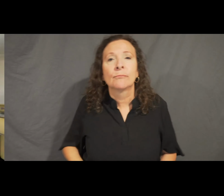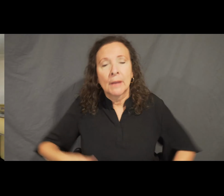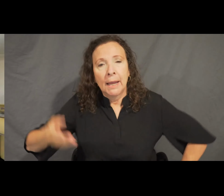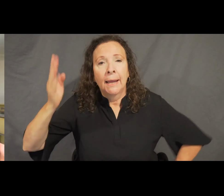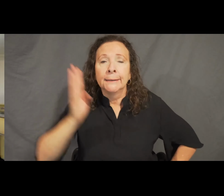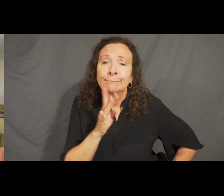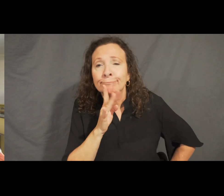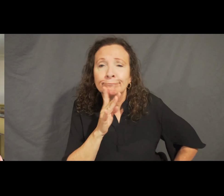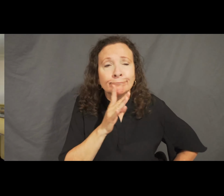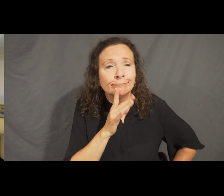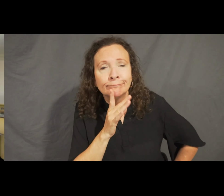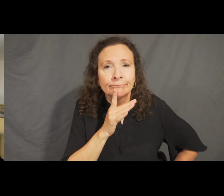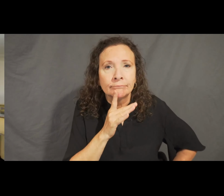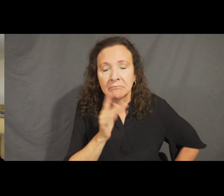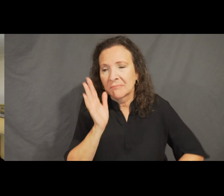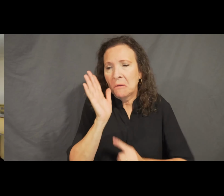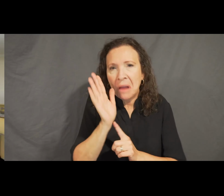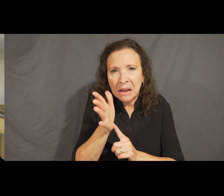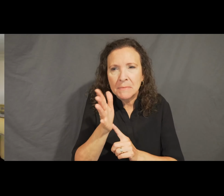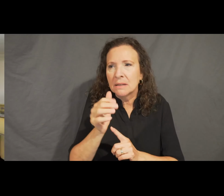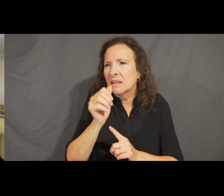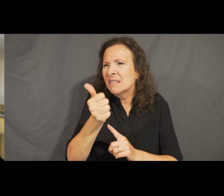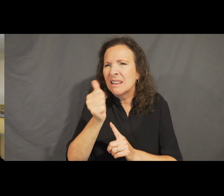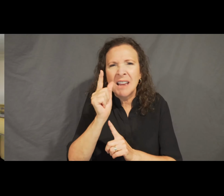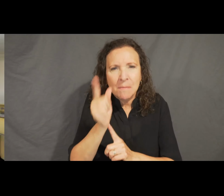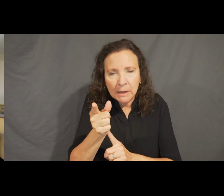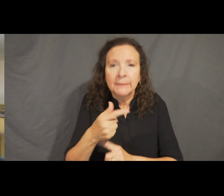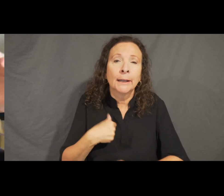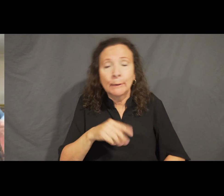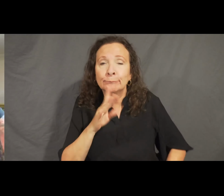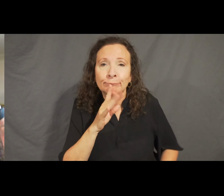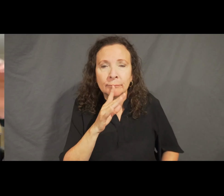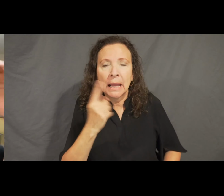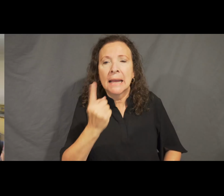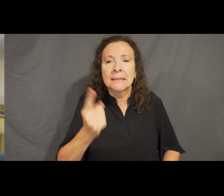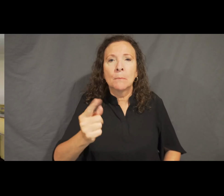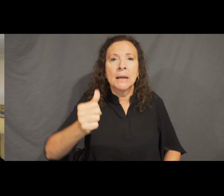Maybe 5, 10 minutes into the presentation, I hear someone saying "mic, please."